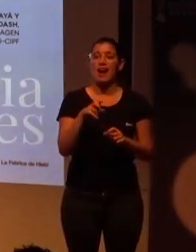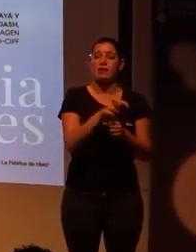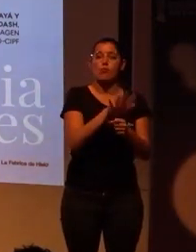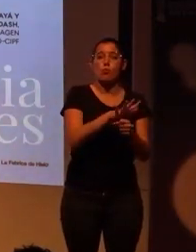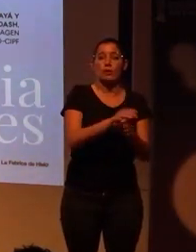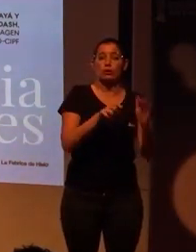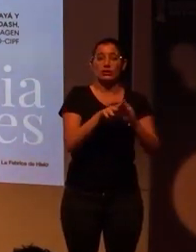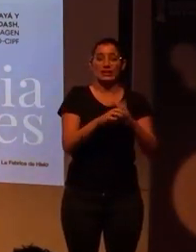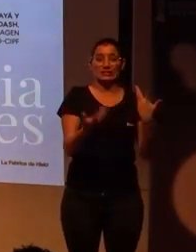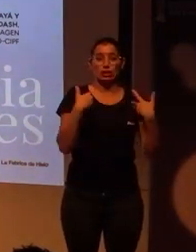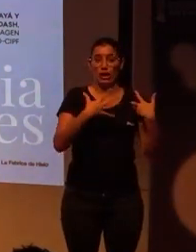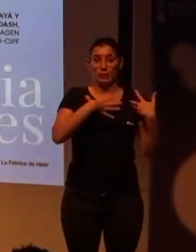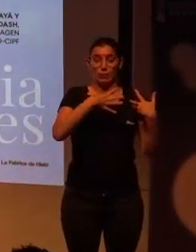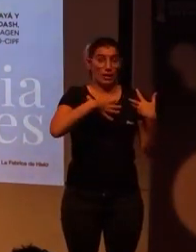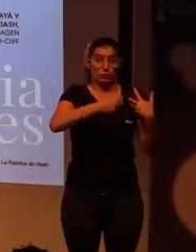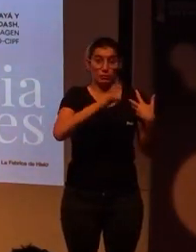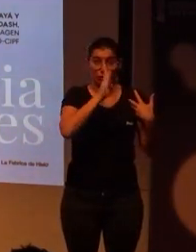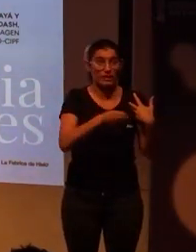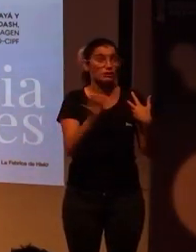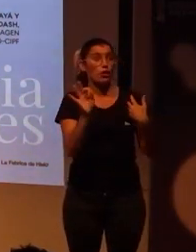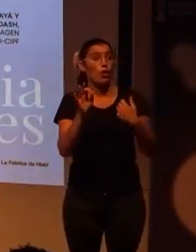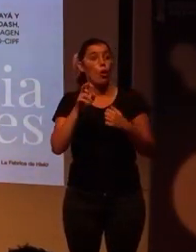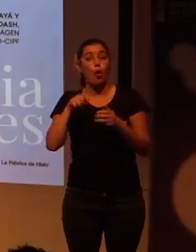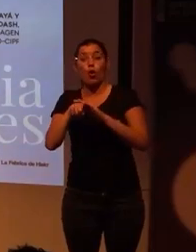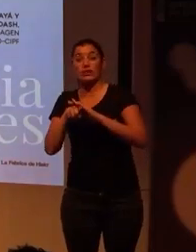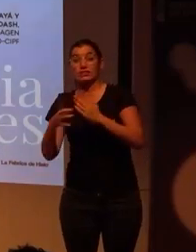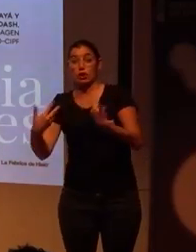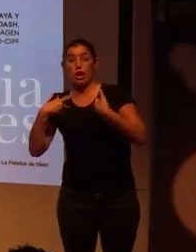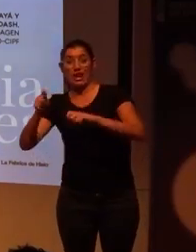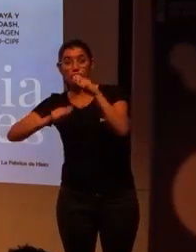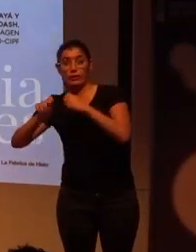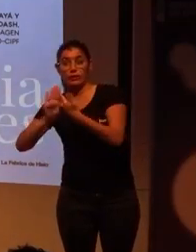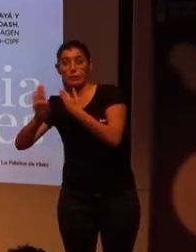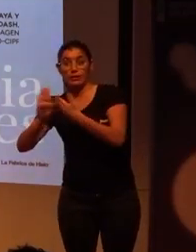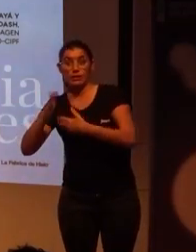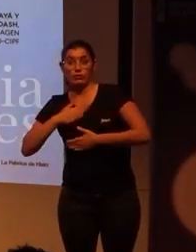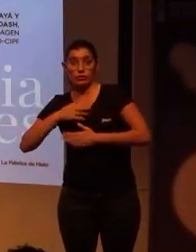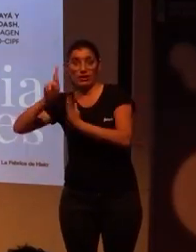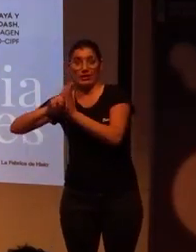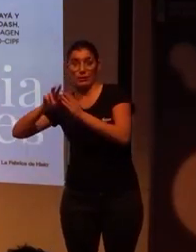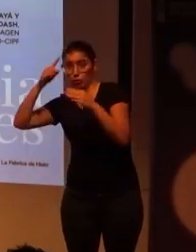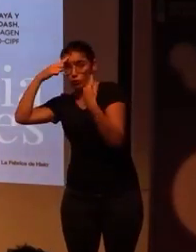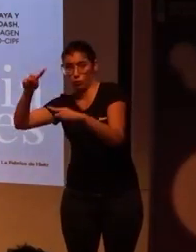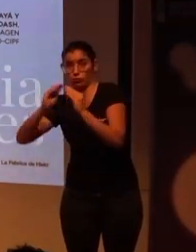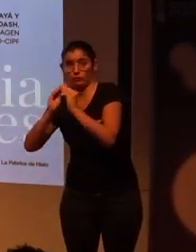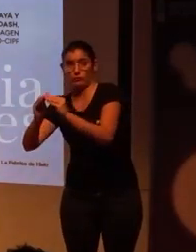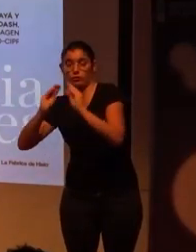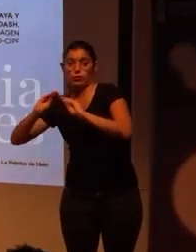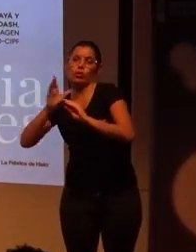managed by the municipality directly, urban gardens managed by neighbourhood associations that set their own regulations, obviously in accordance with the law in general,